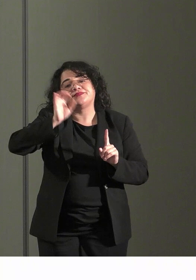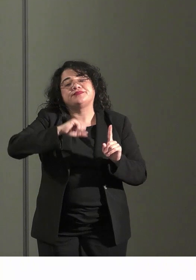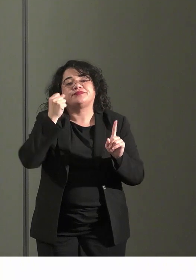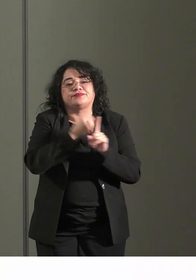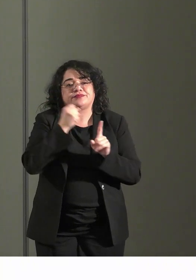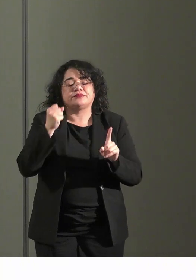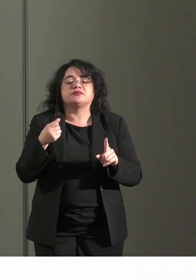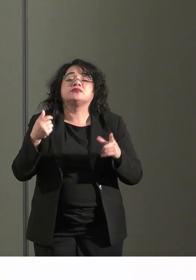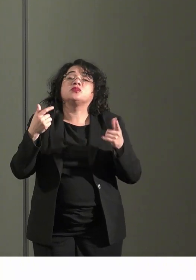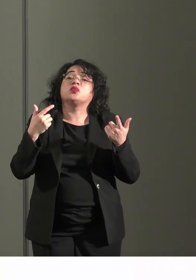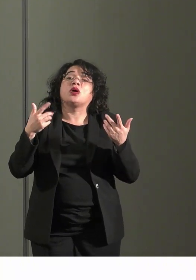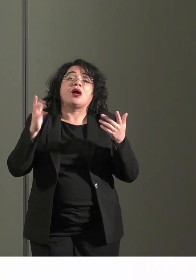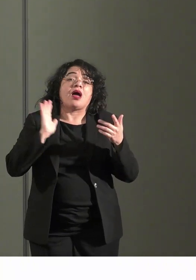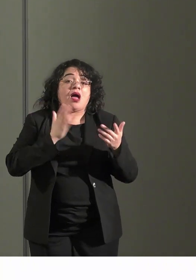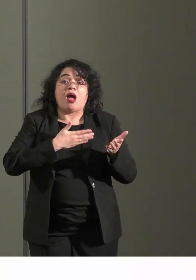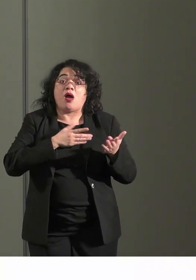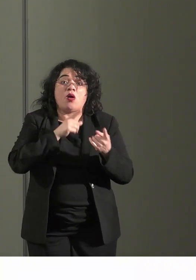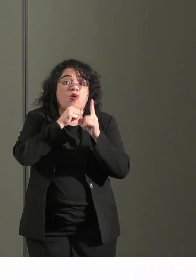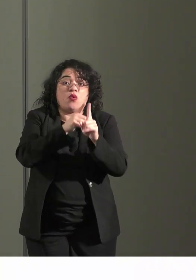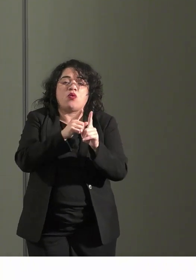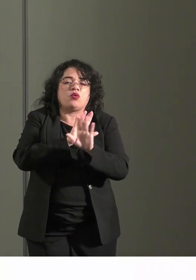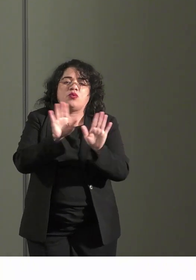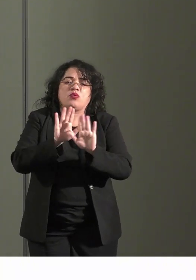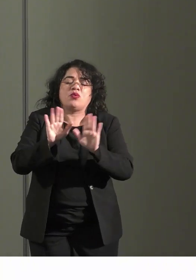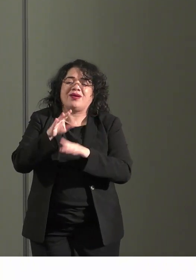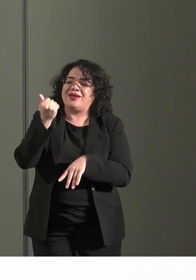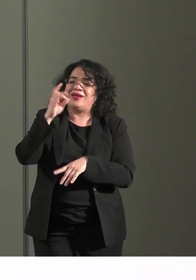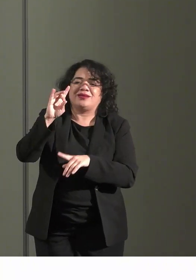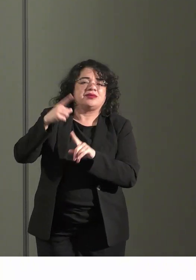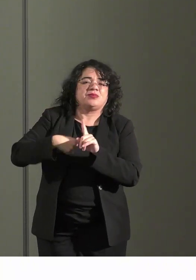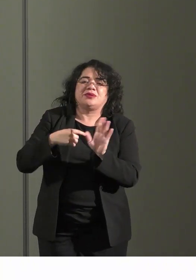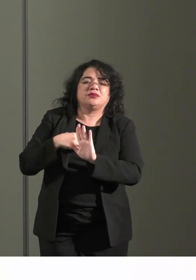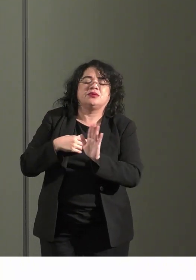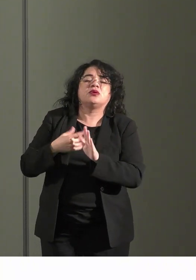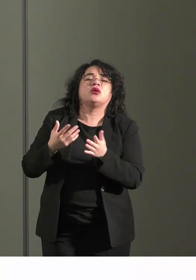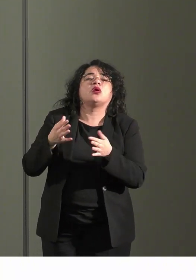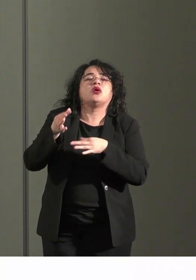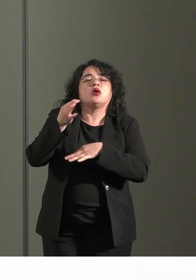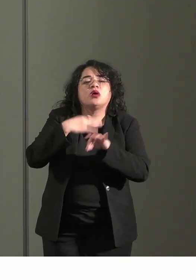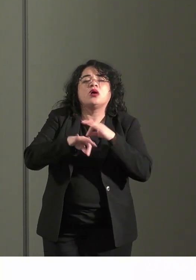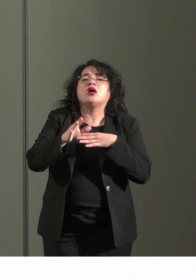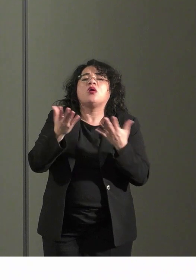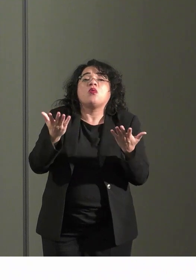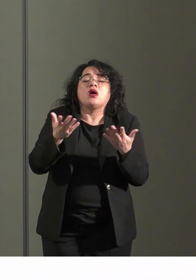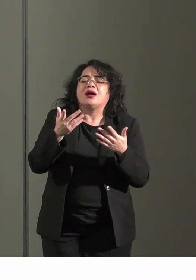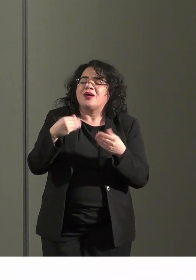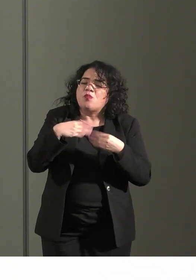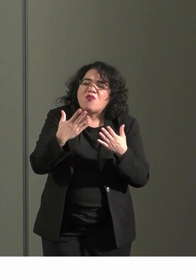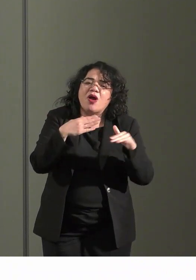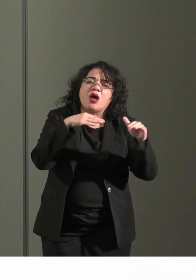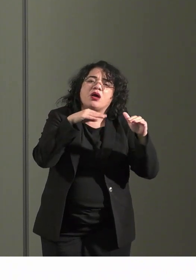to do come out with regulations somebody needs a home you need a ramp or wider door build a house